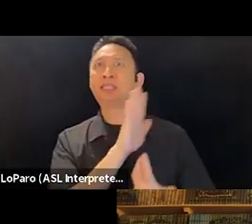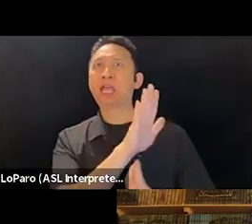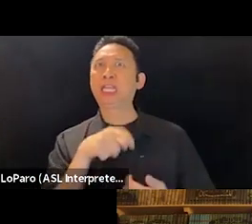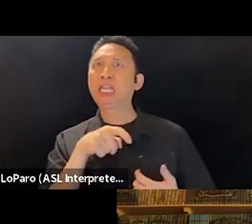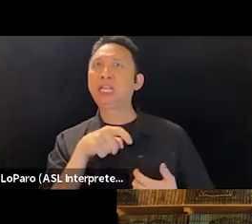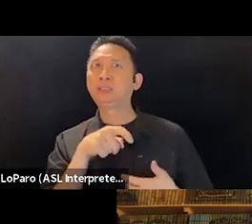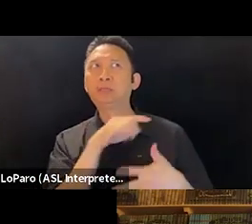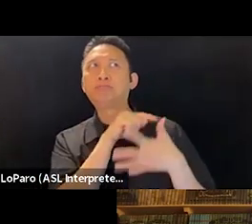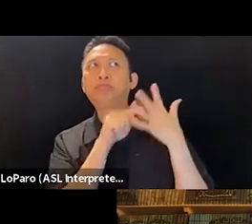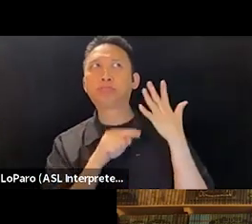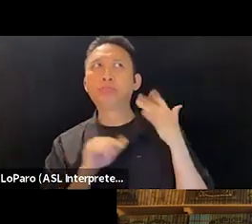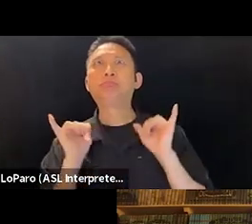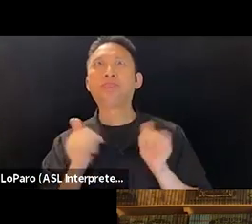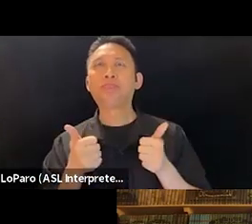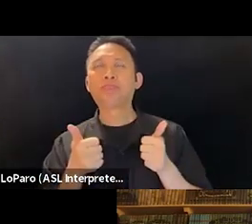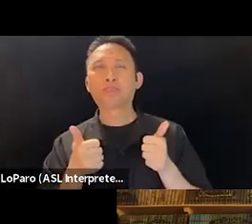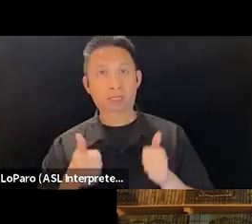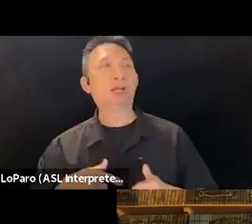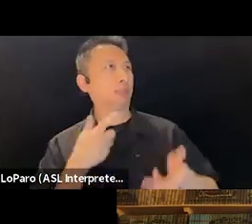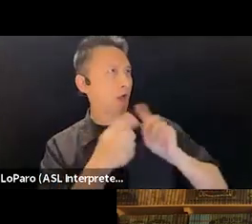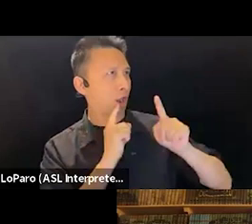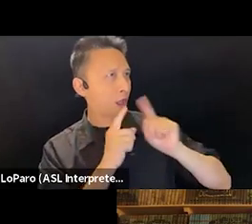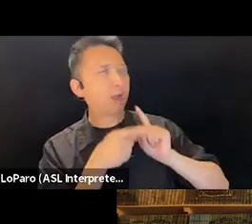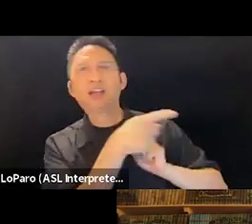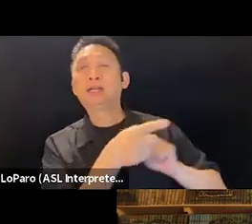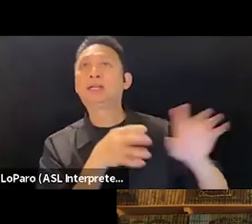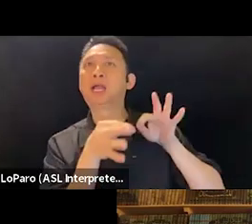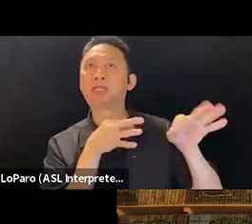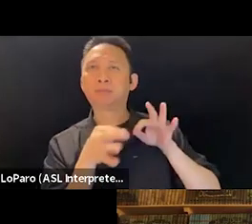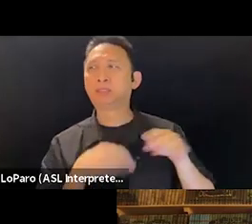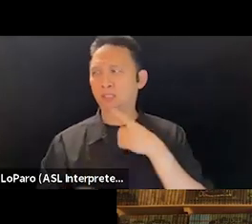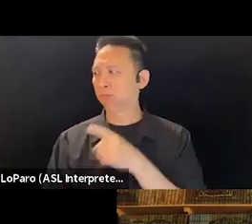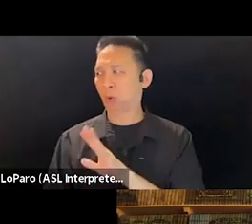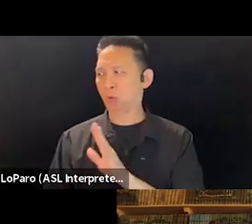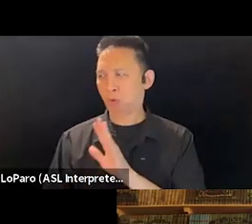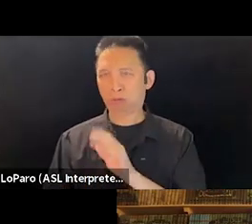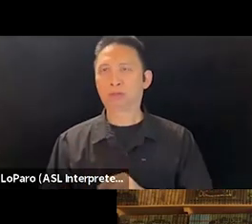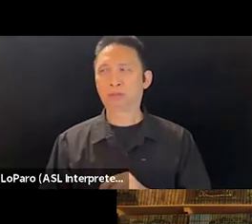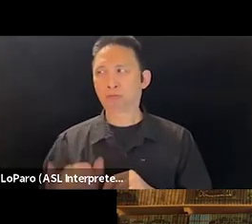And then after that, speaking with the broadcaster, he was explaining to me, not at all, you are mistaking.